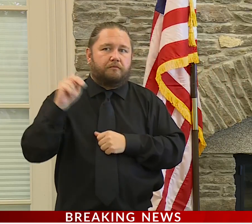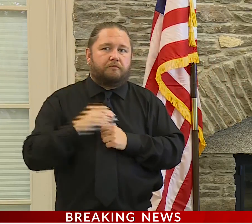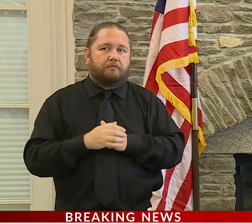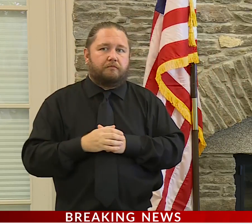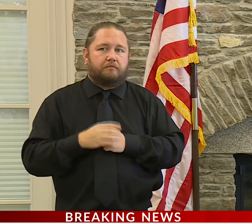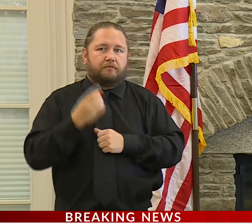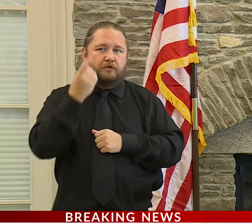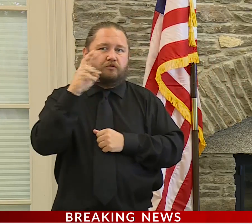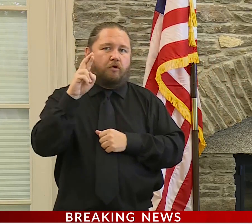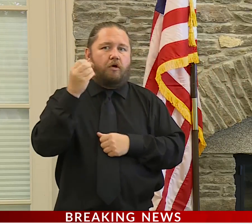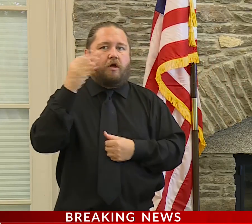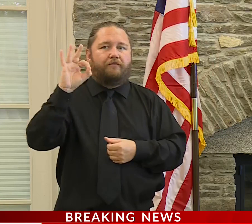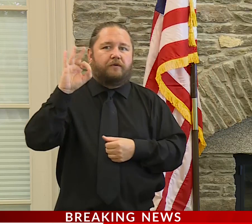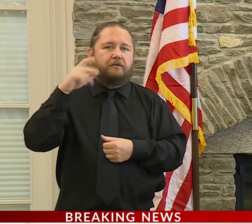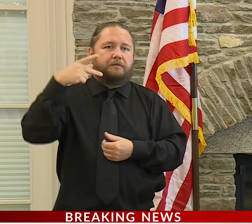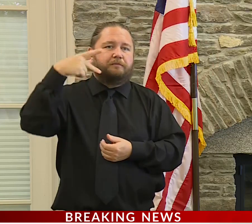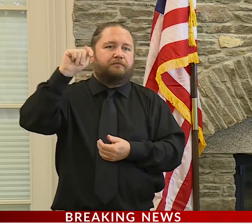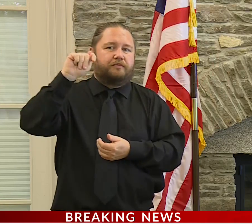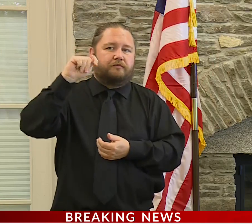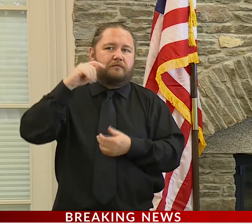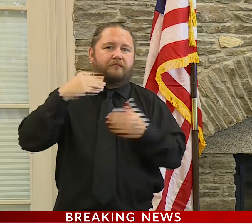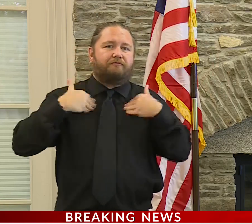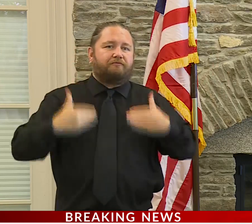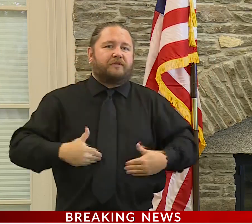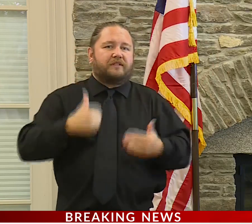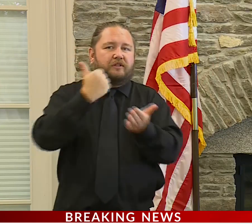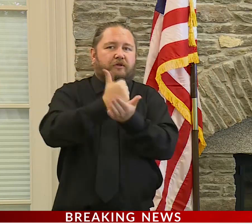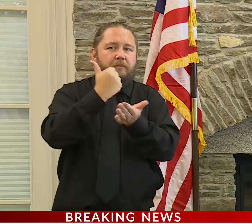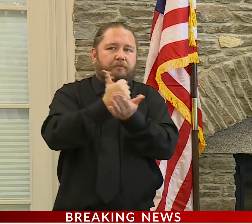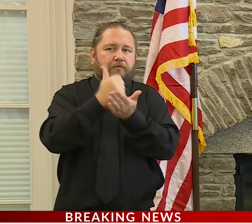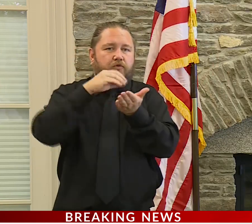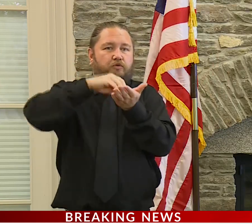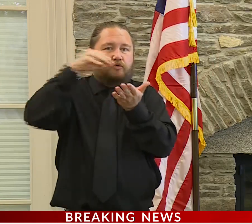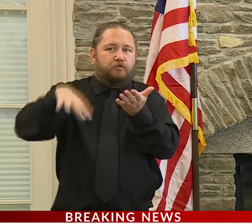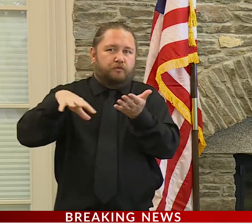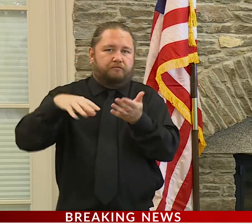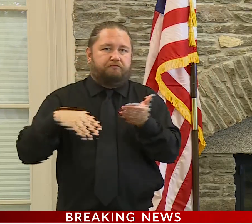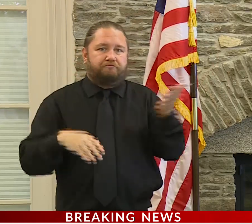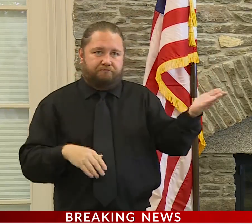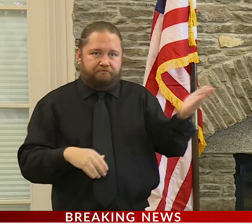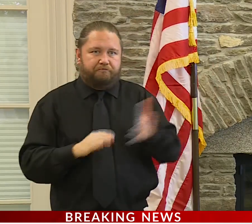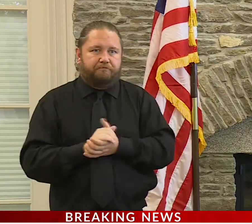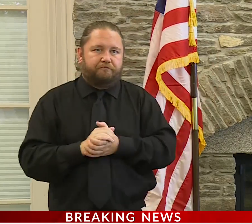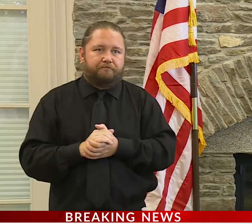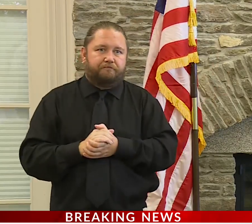THANK YOU WANT TO TURN THE SPEAKING PROGRAM OVER TO NOT A DOCTOR UP PHYSICAL THERAPY.